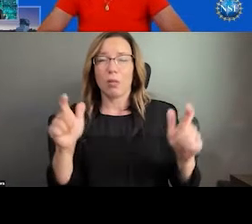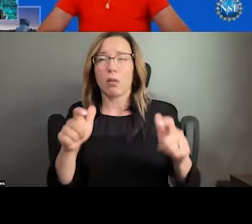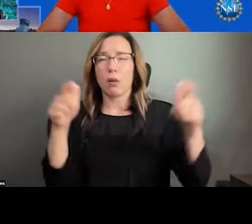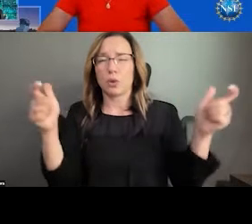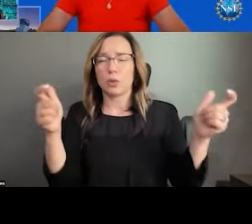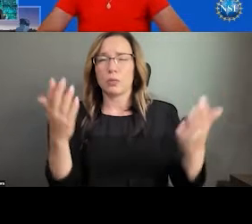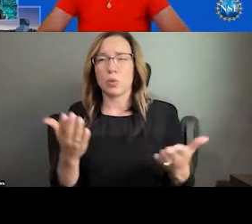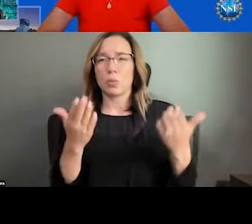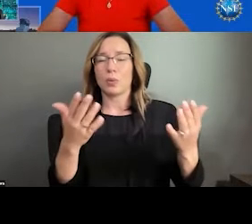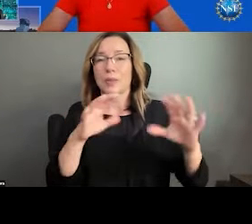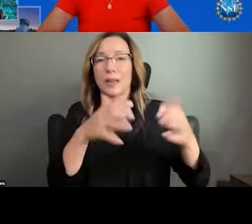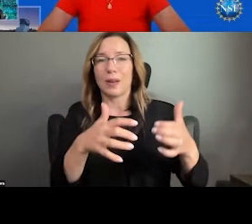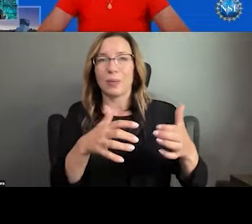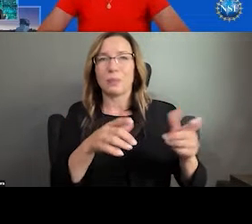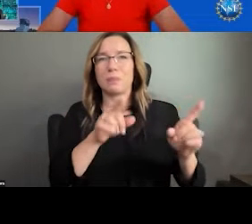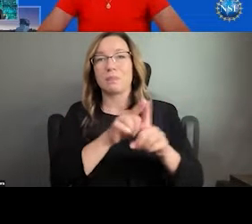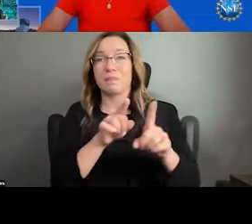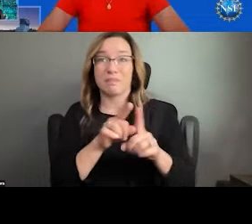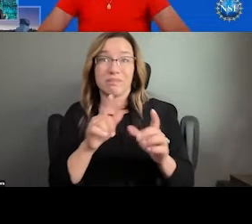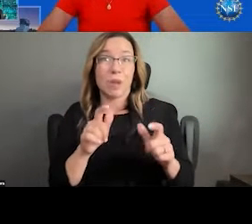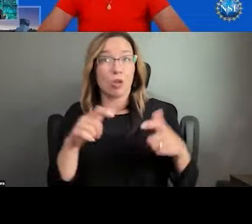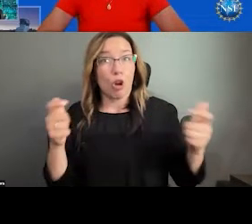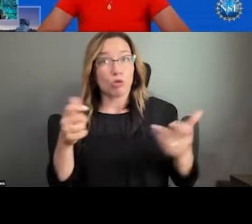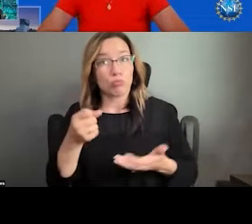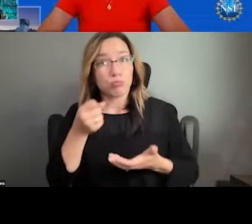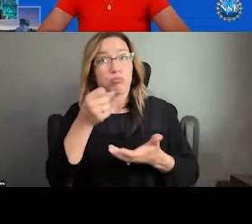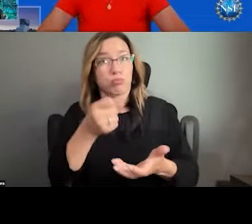as well as our largest award key category.